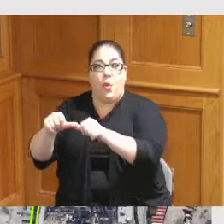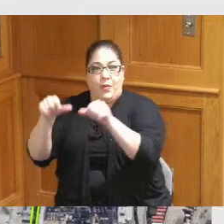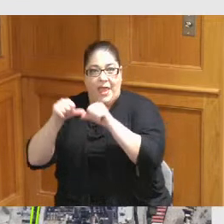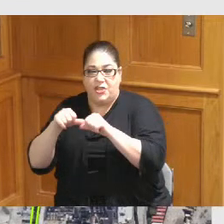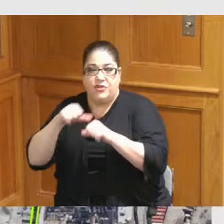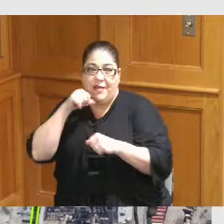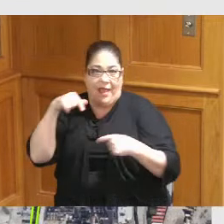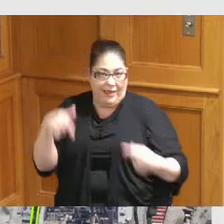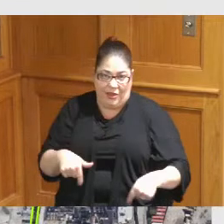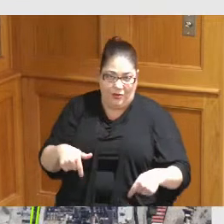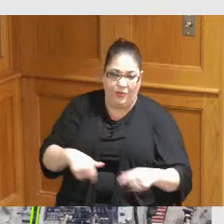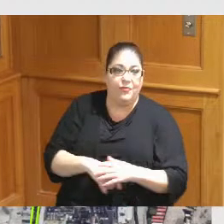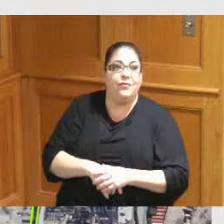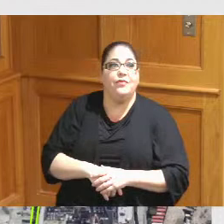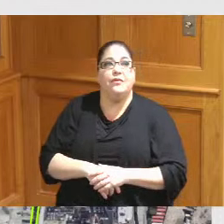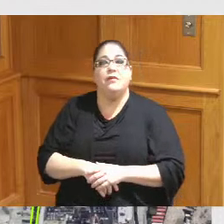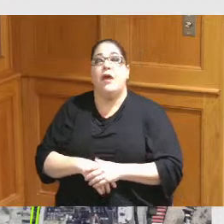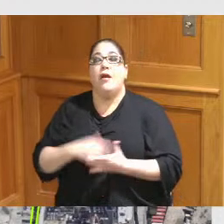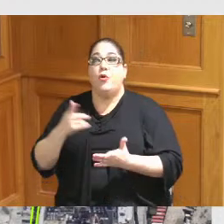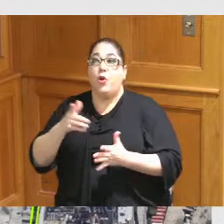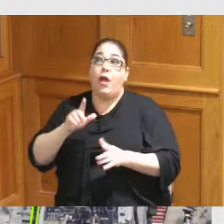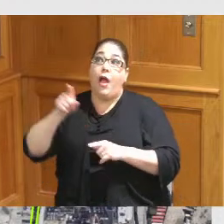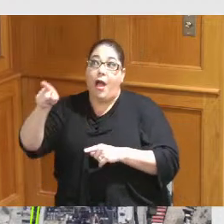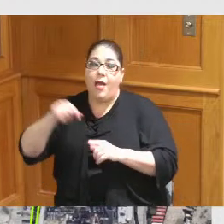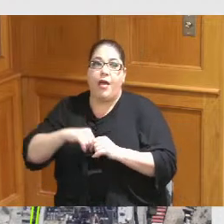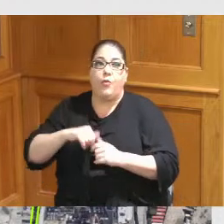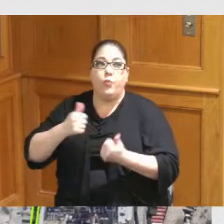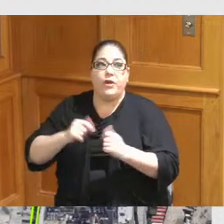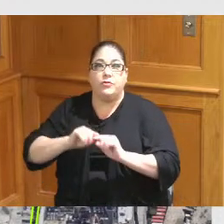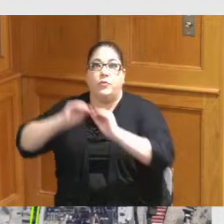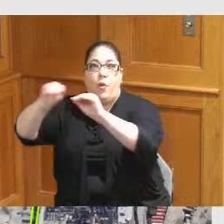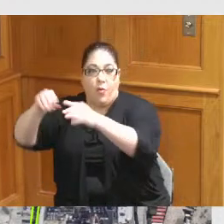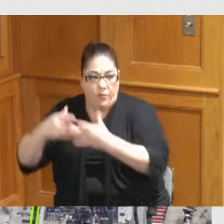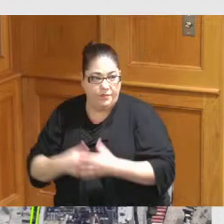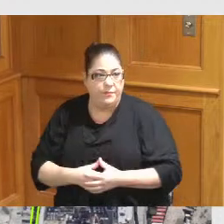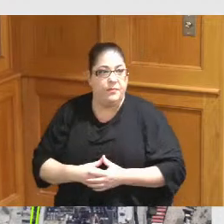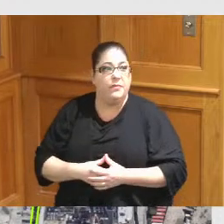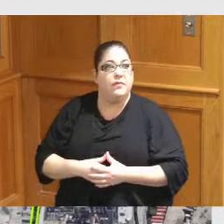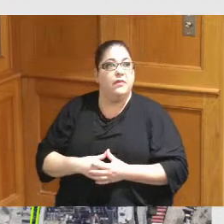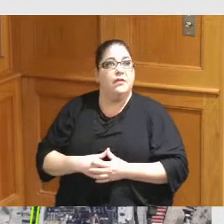is important to them to be competitive and I should point out that these jobs are very high